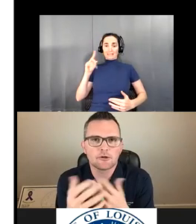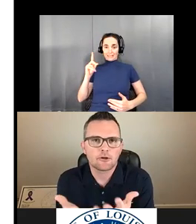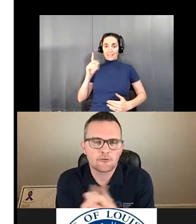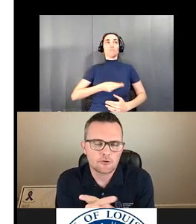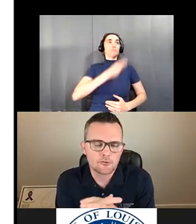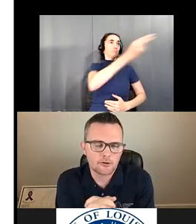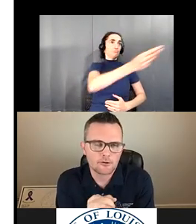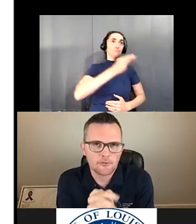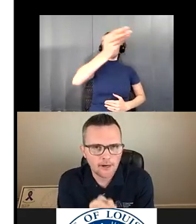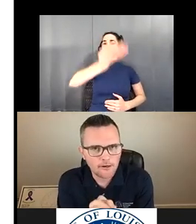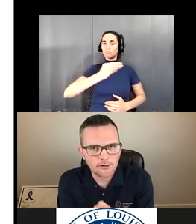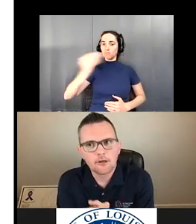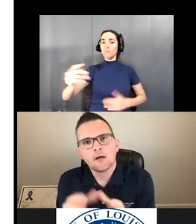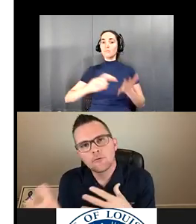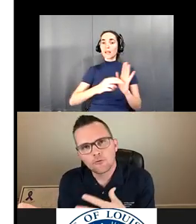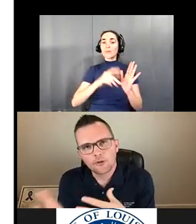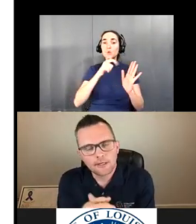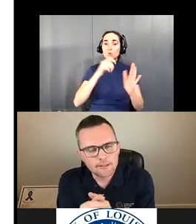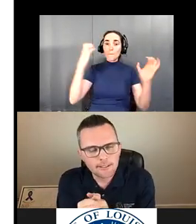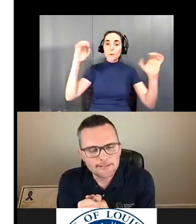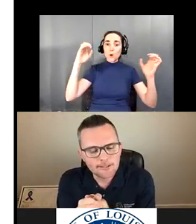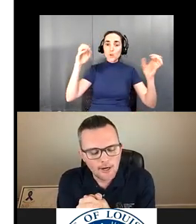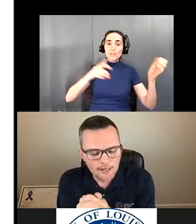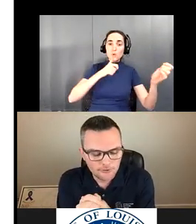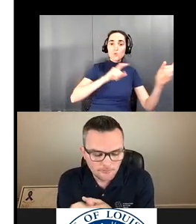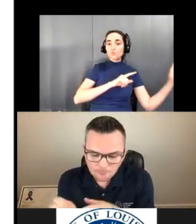and other first responders prepared before they get to your house.